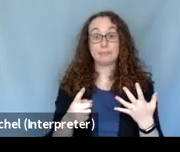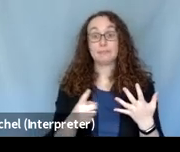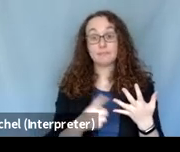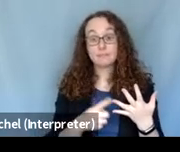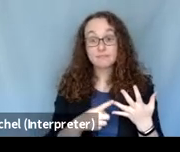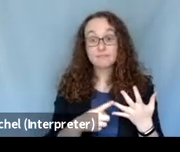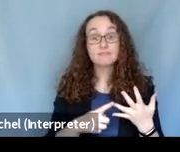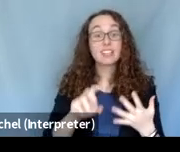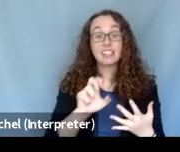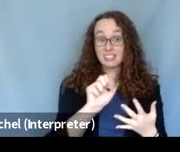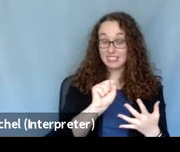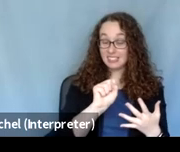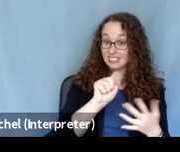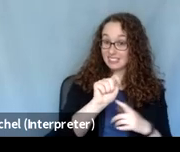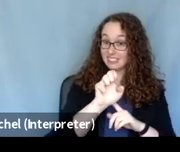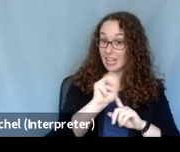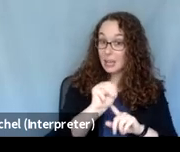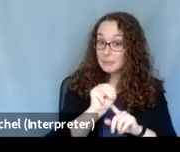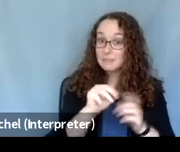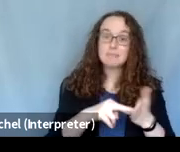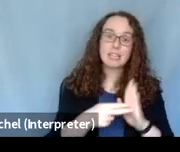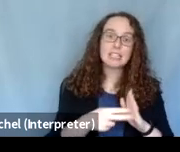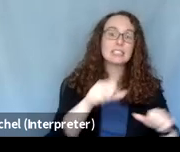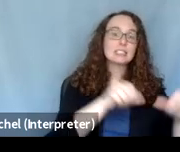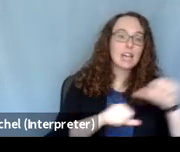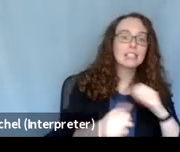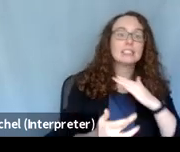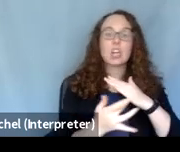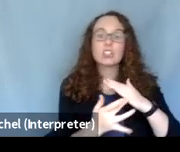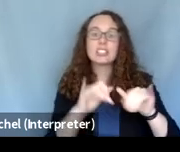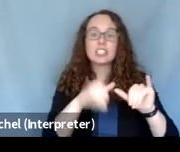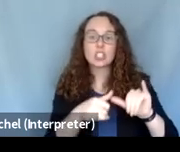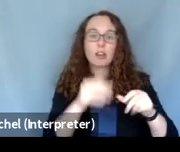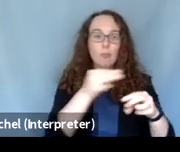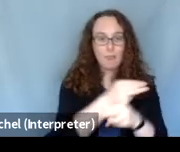and Math and of course Health is Health, but if you enjoy exploring and